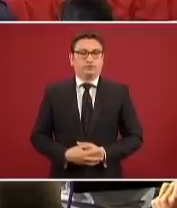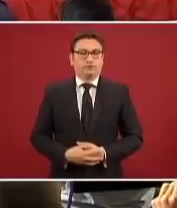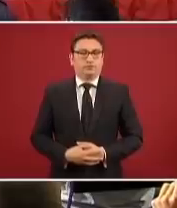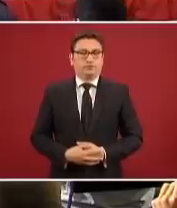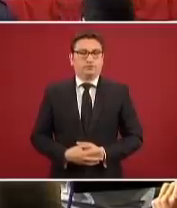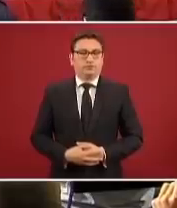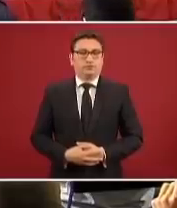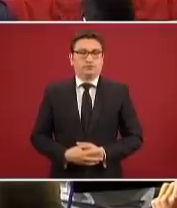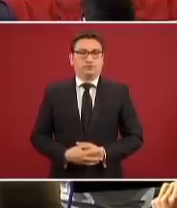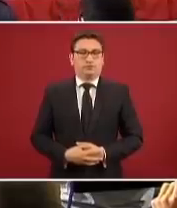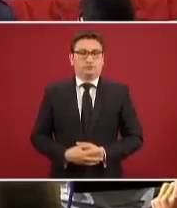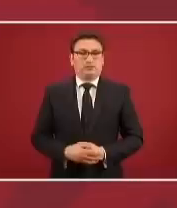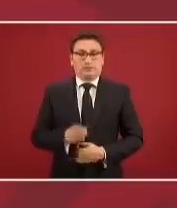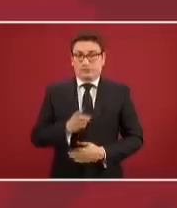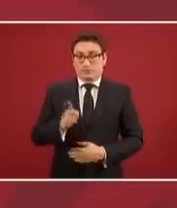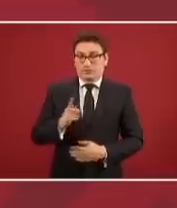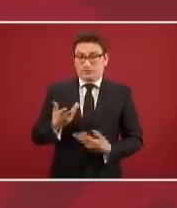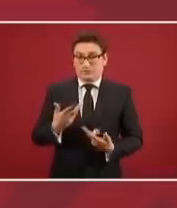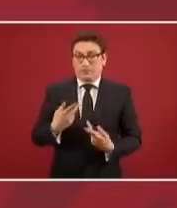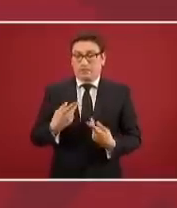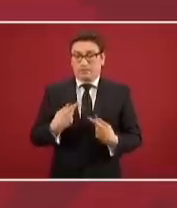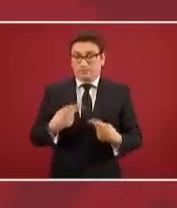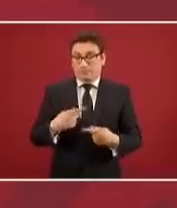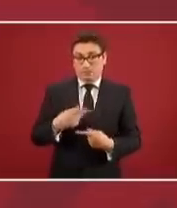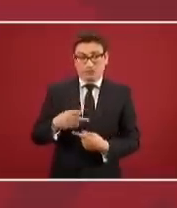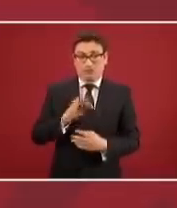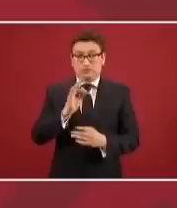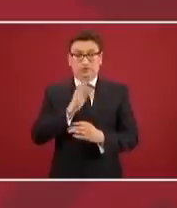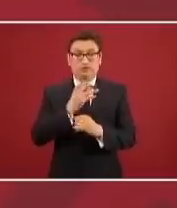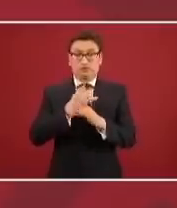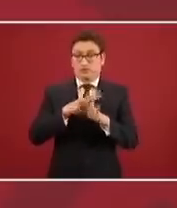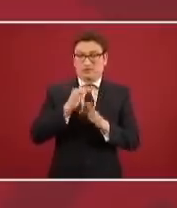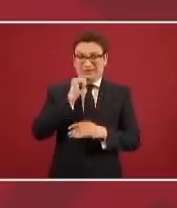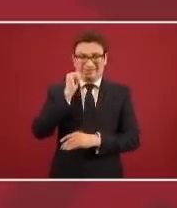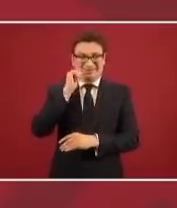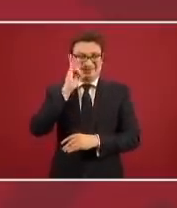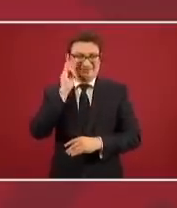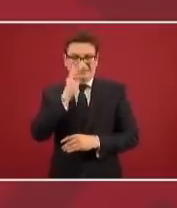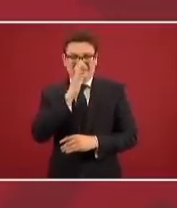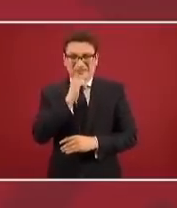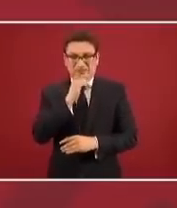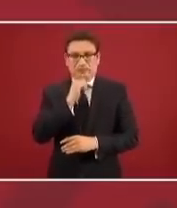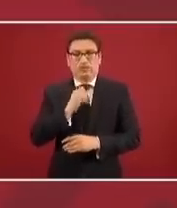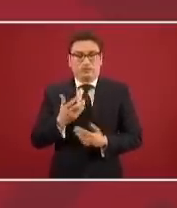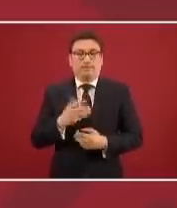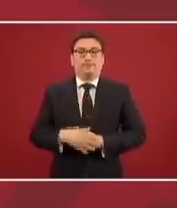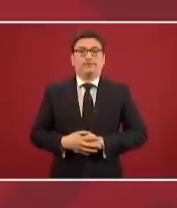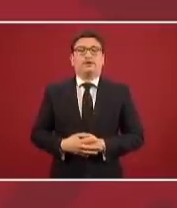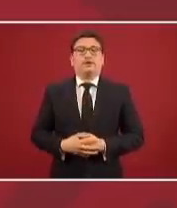see yesterday's report I want